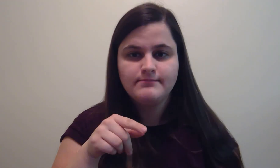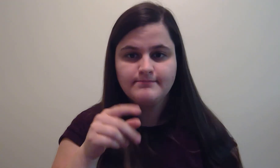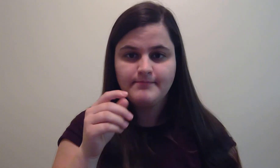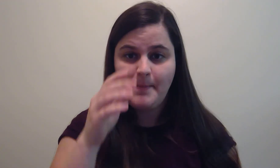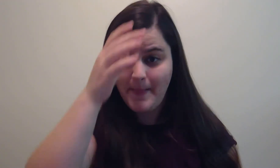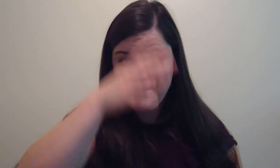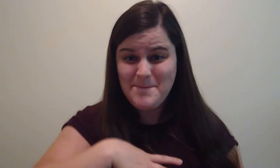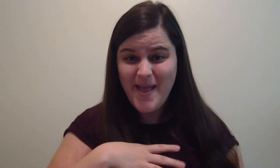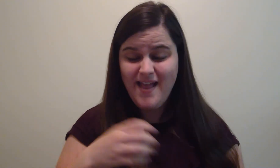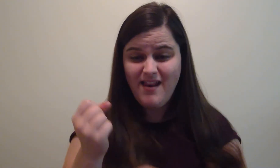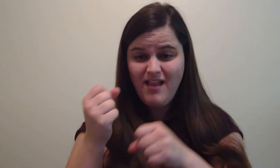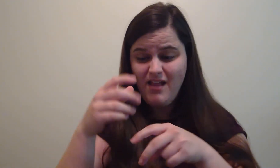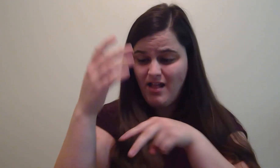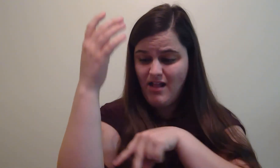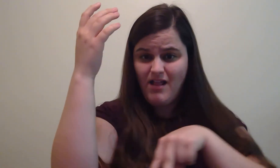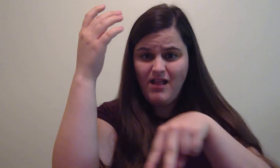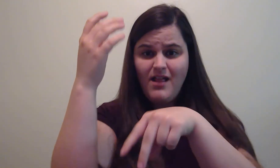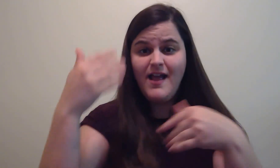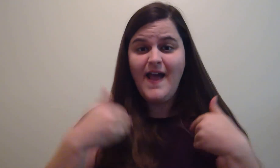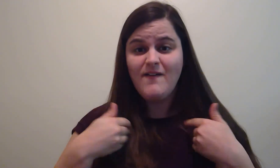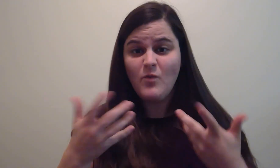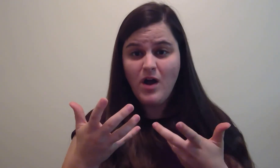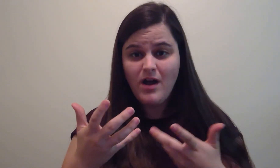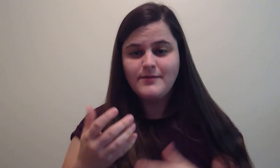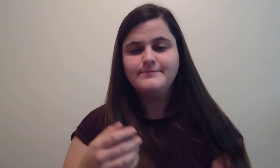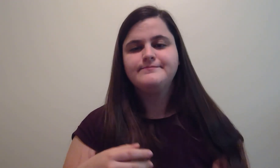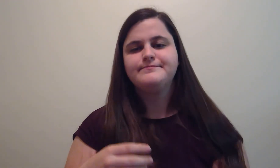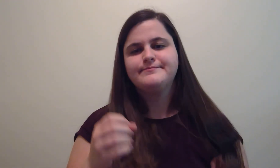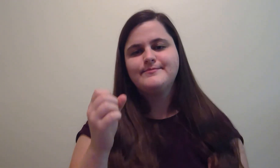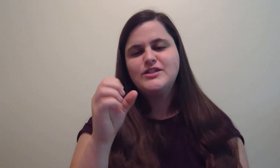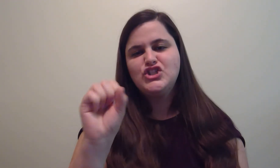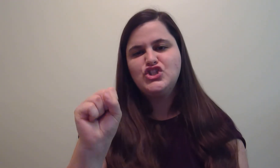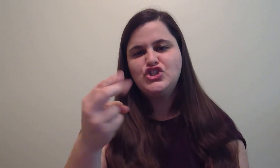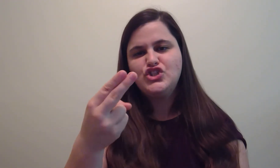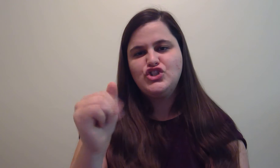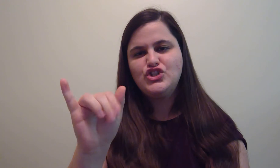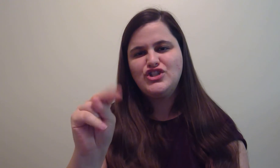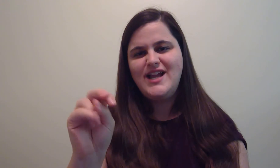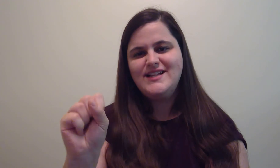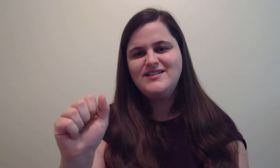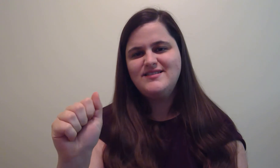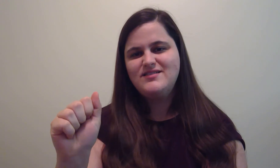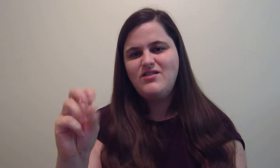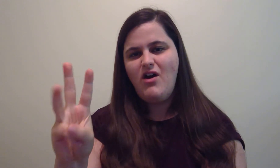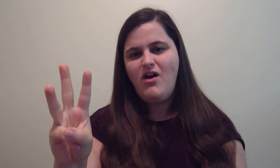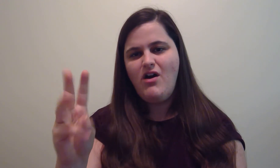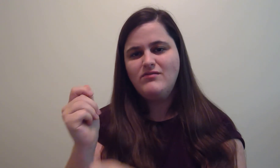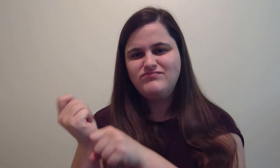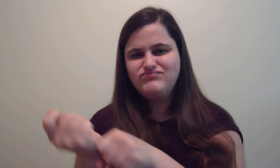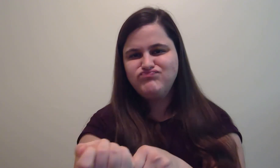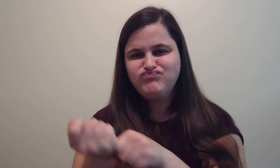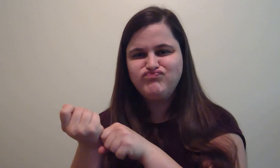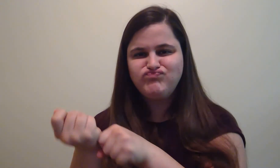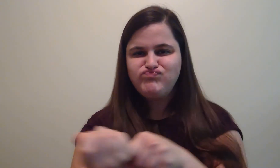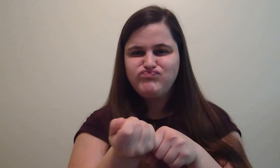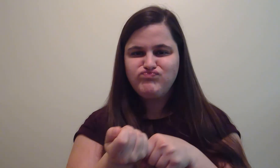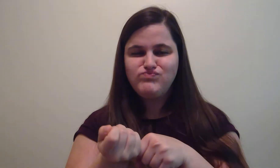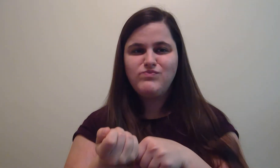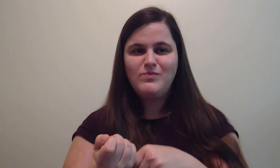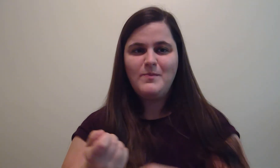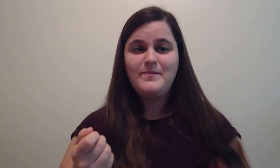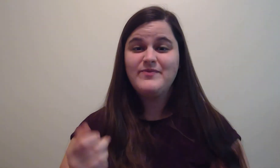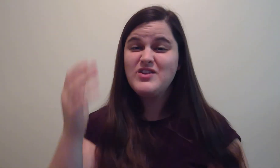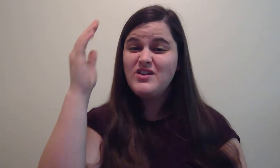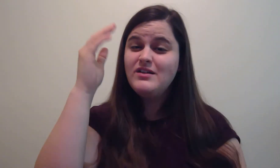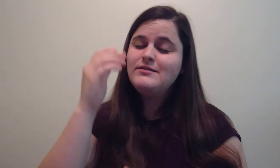was making Juli refused to come out of the tree. Chainsaws.